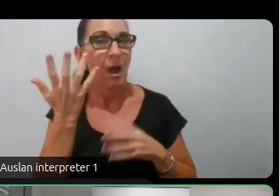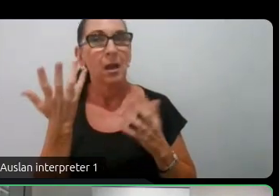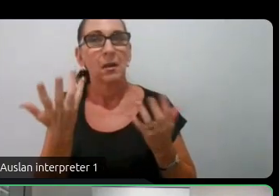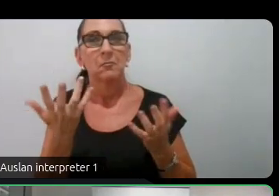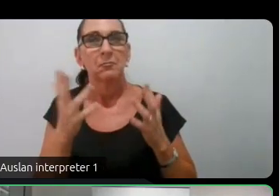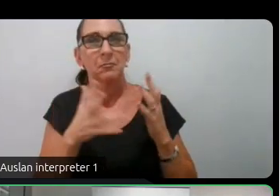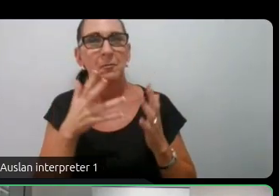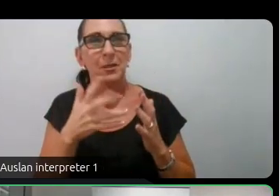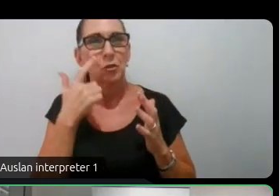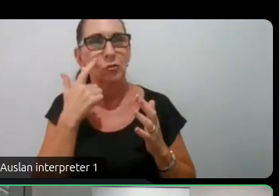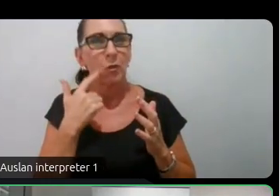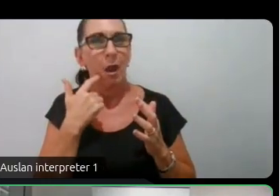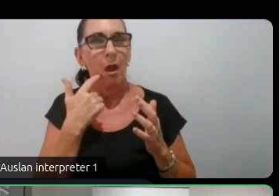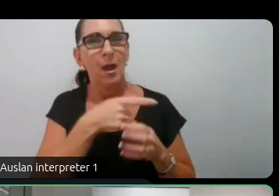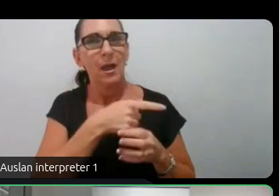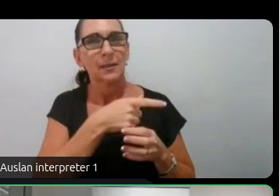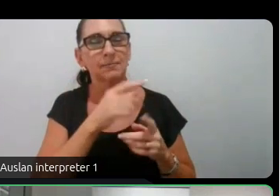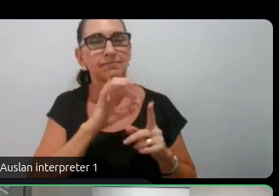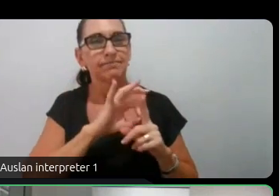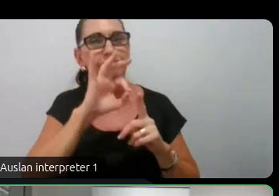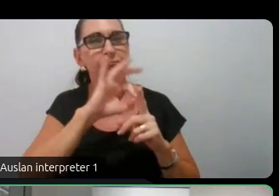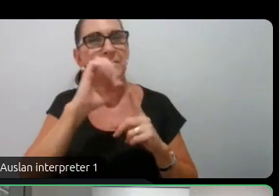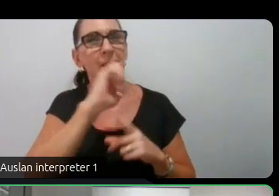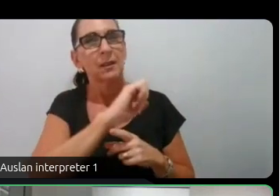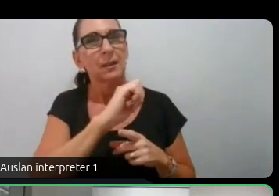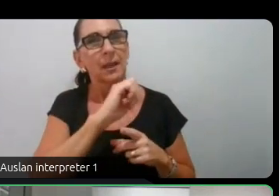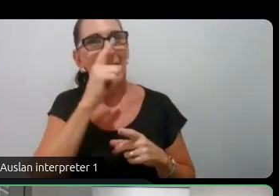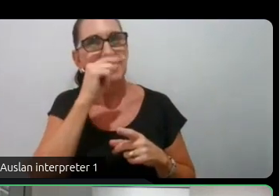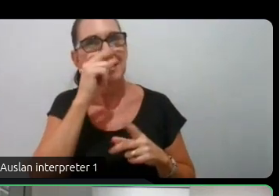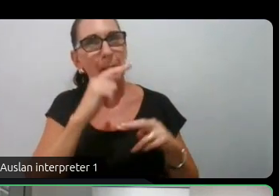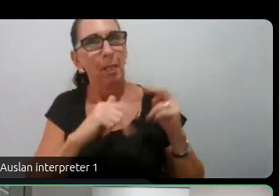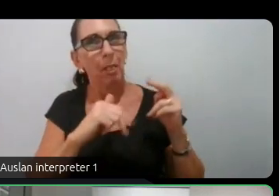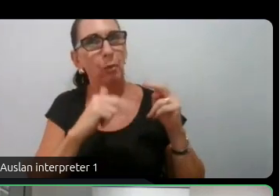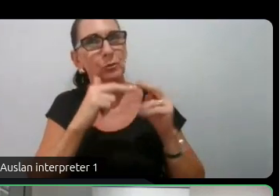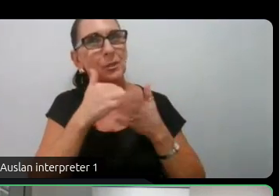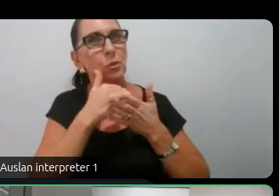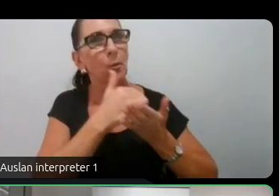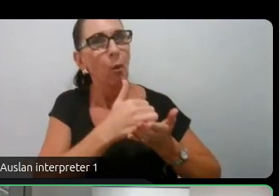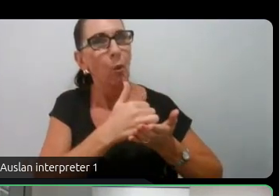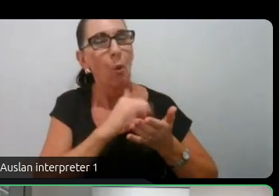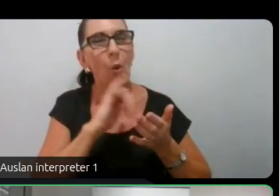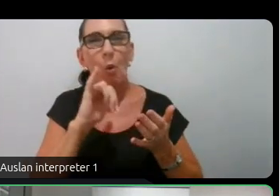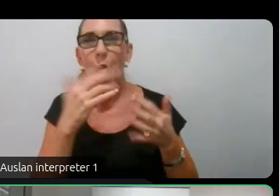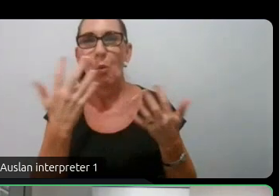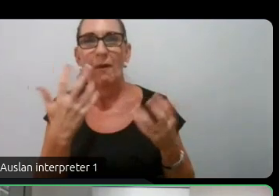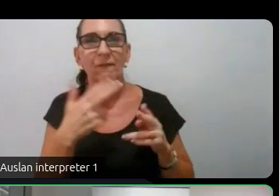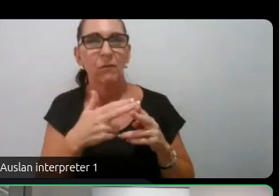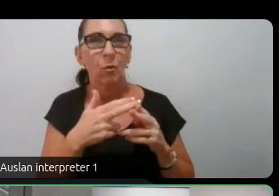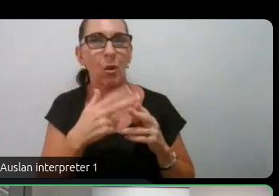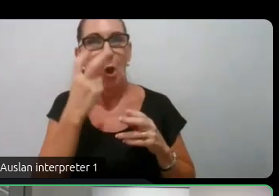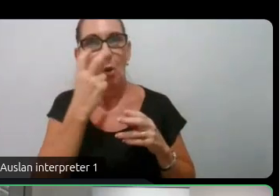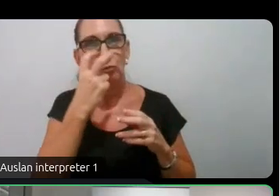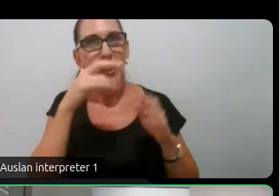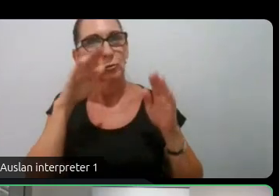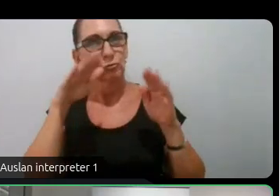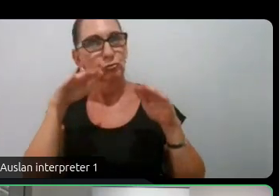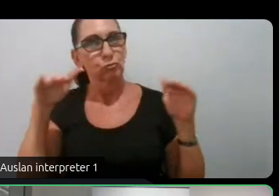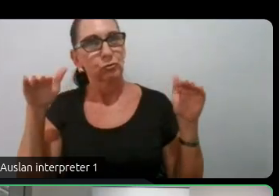increased capacity building support uh or um for older uh children where having a support worker